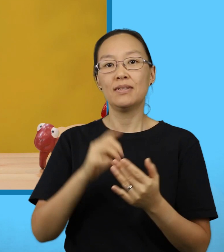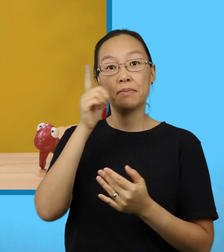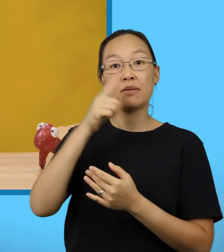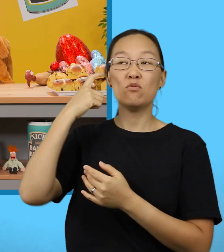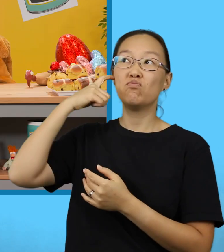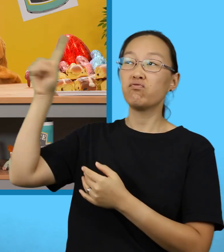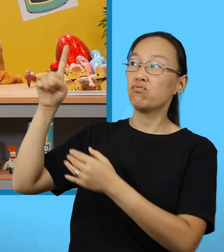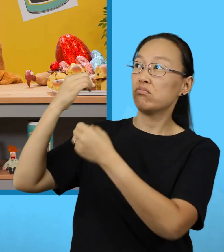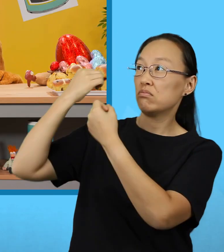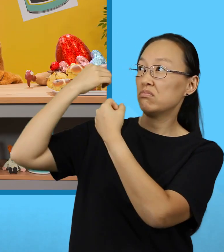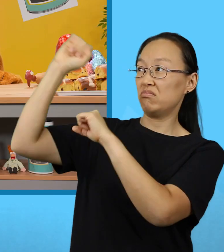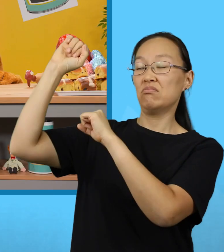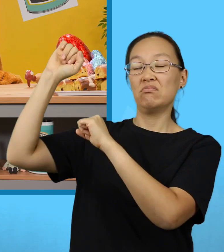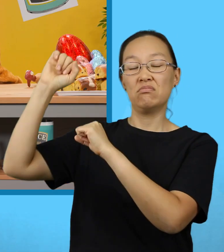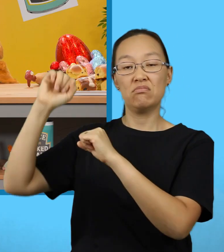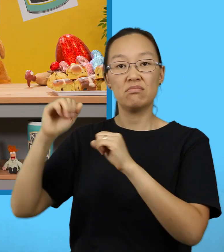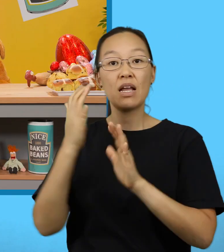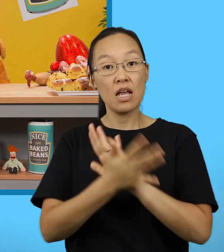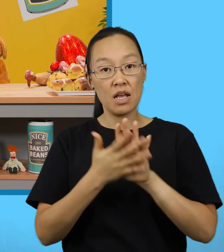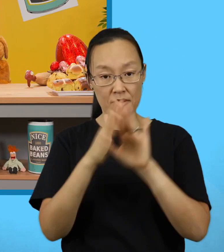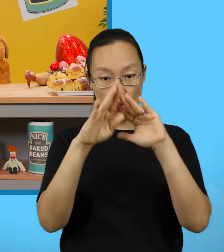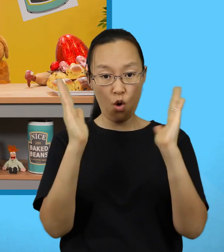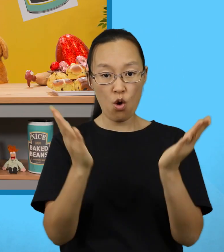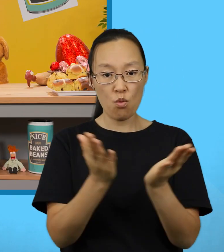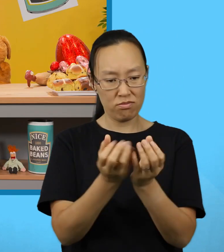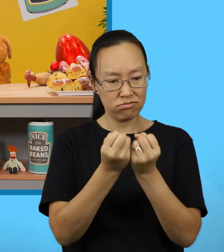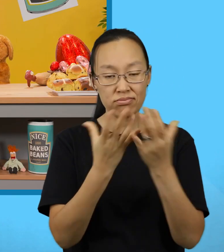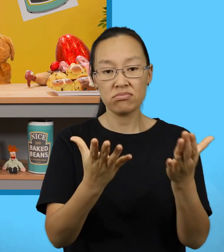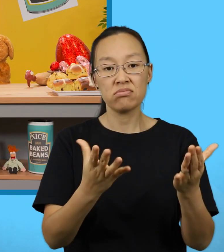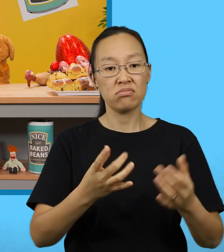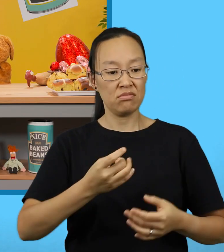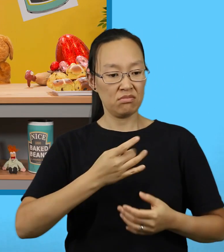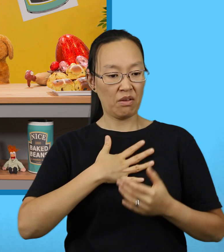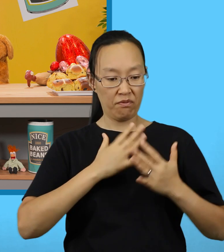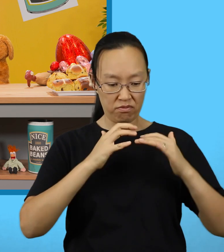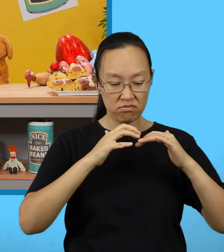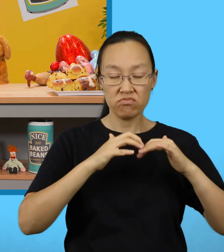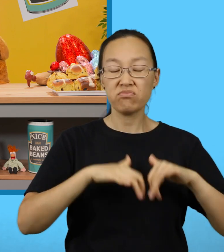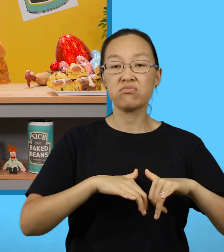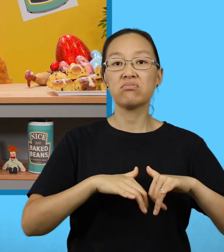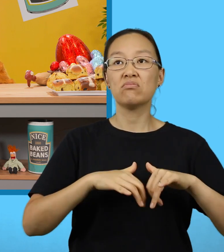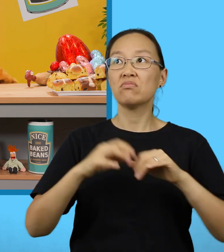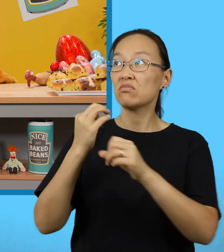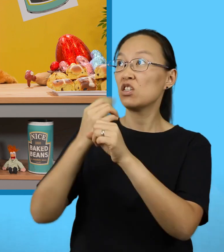And because of that, we've done so much damage to our world, to each other, to ourselves and even to God.